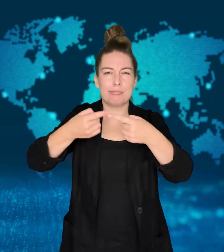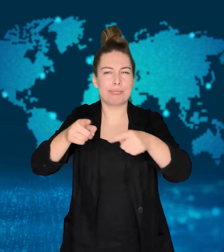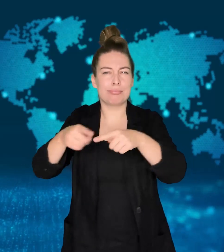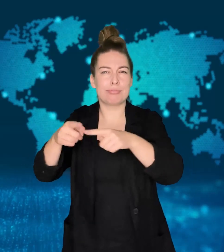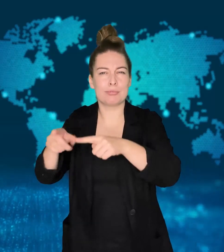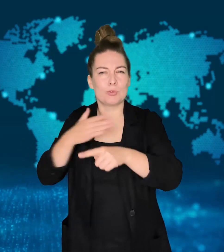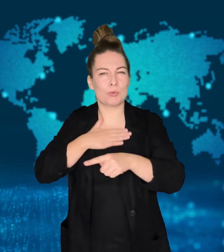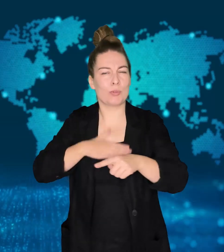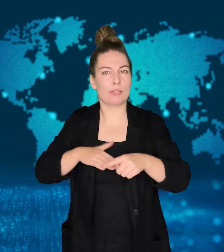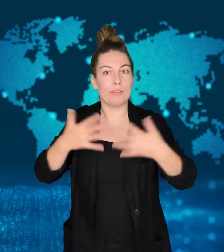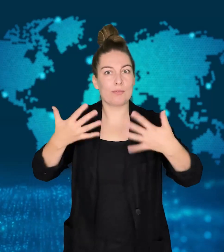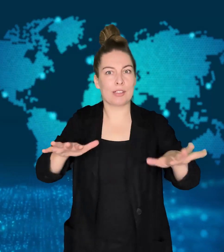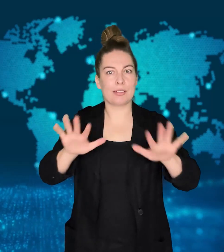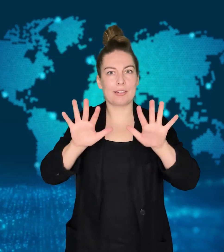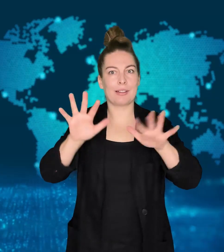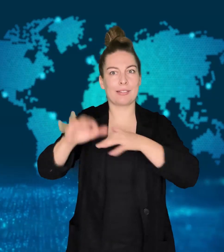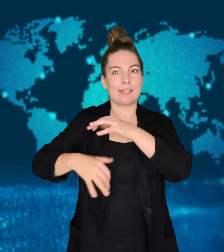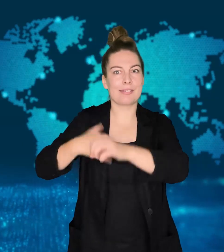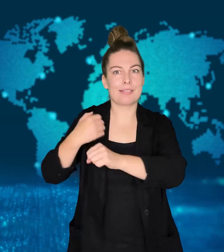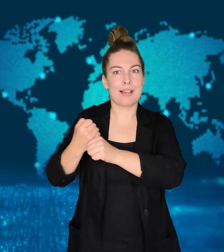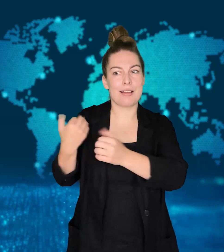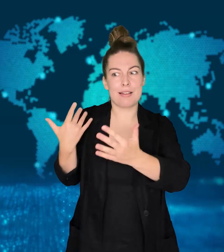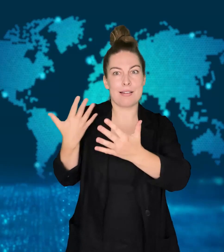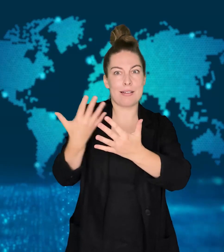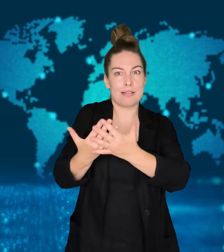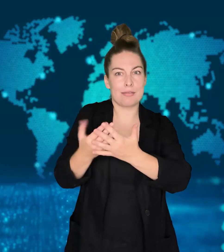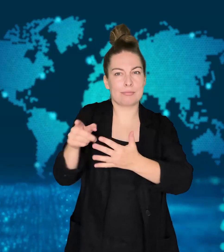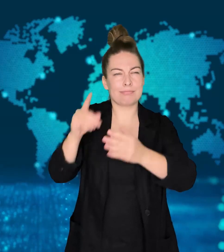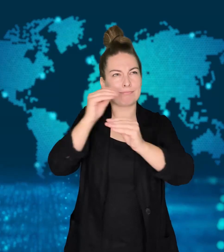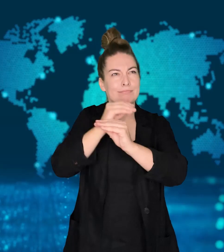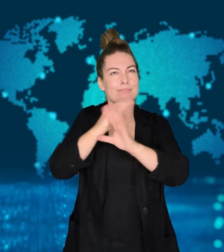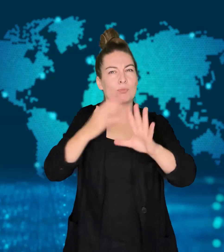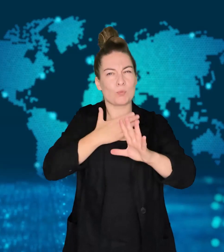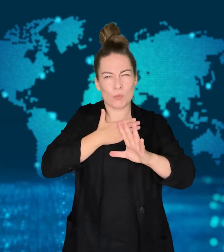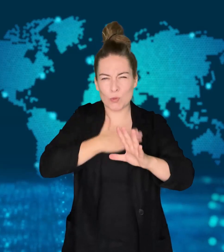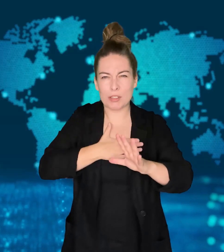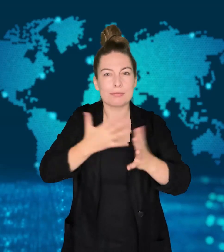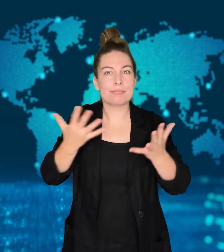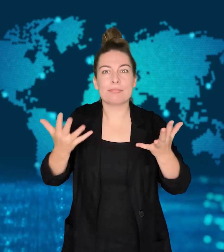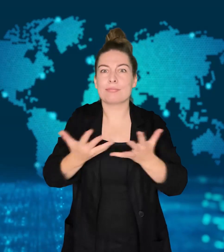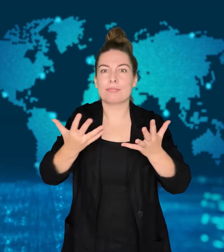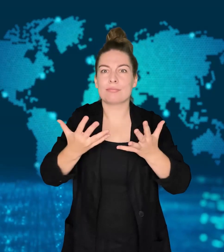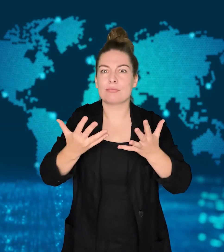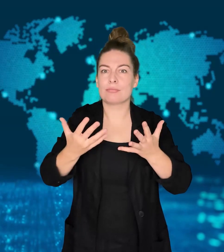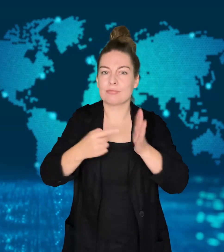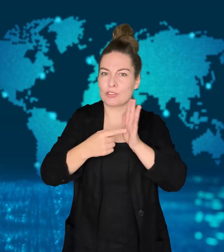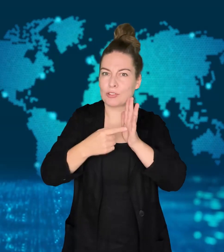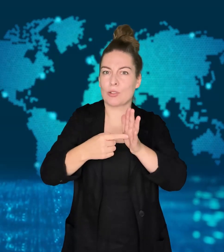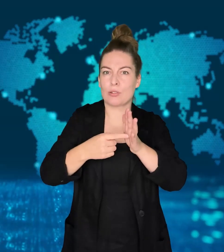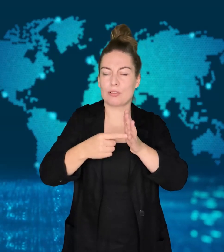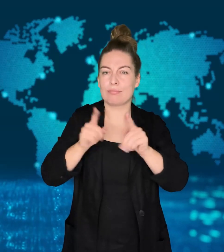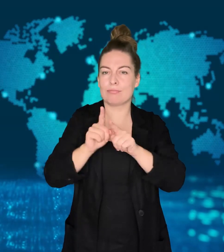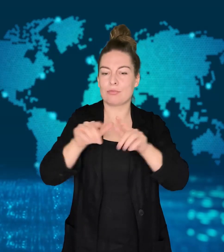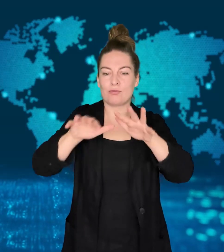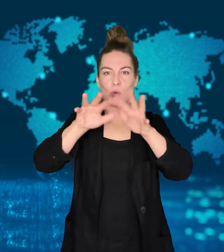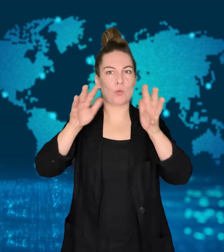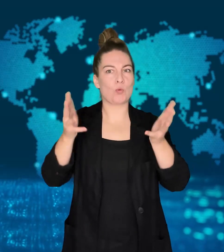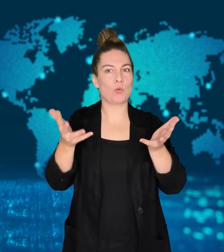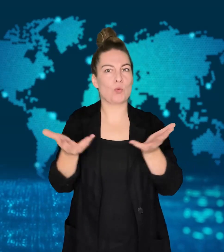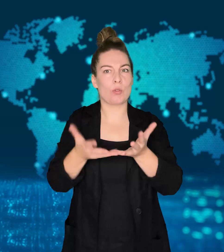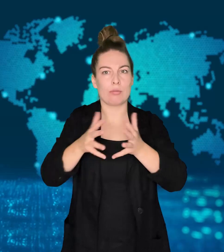Some criticize the project as bringing huge debt to already poor nations -